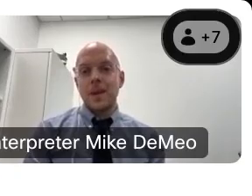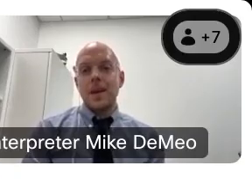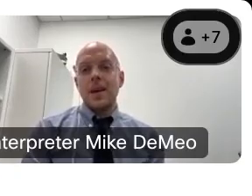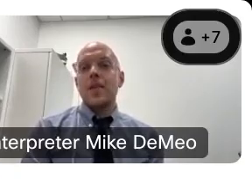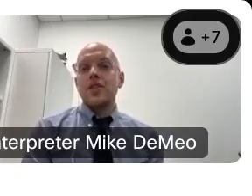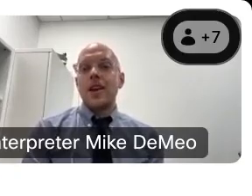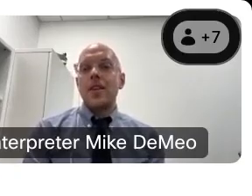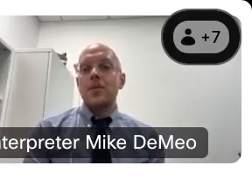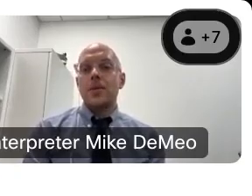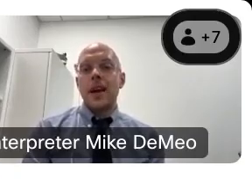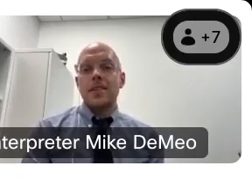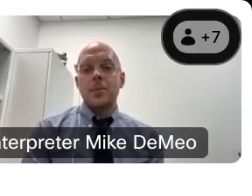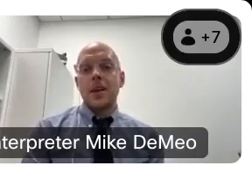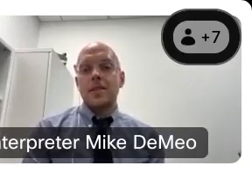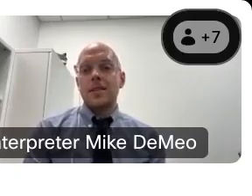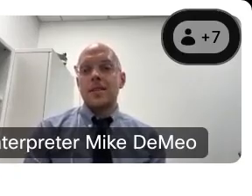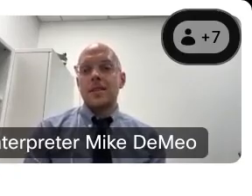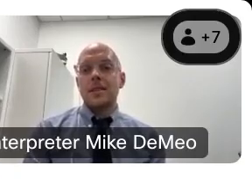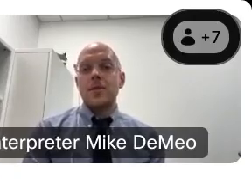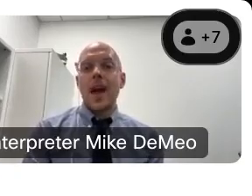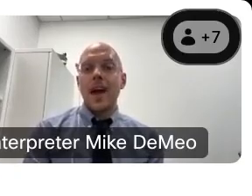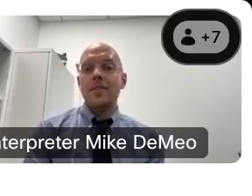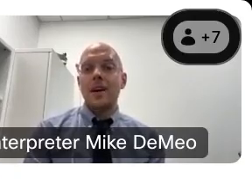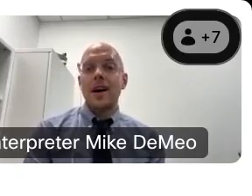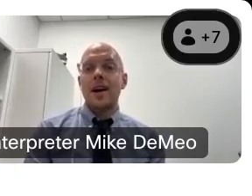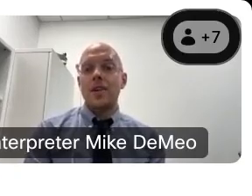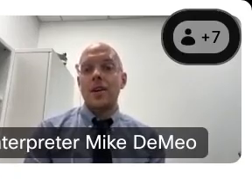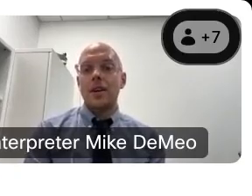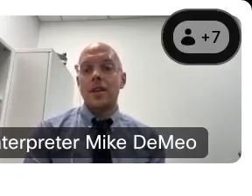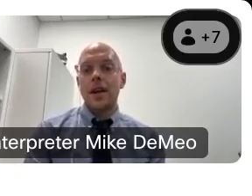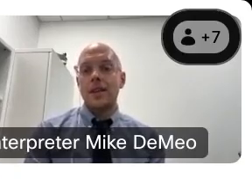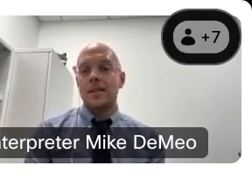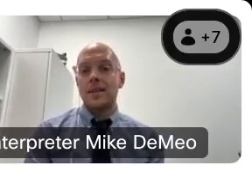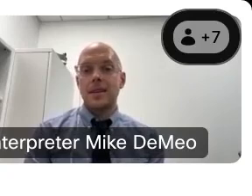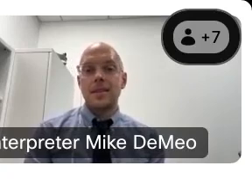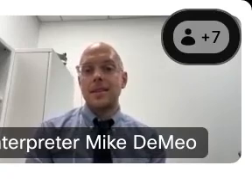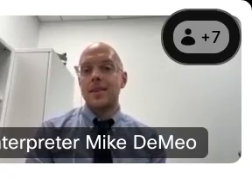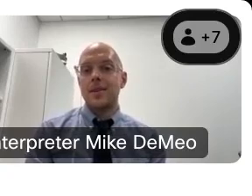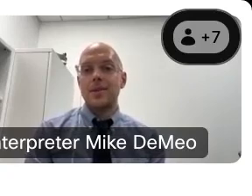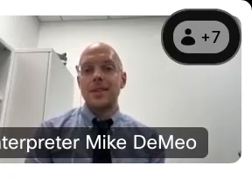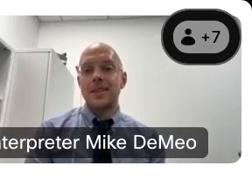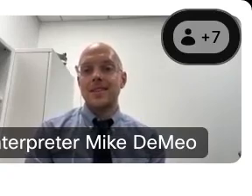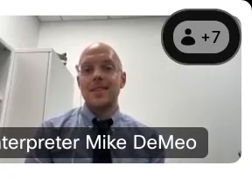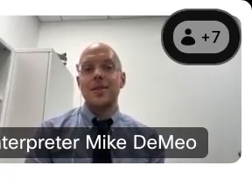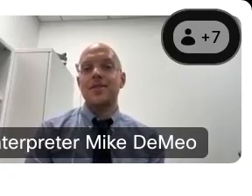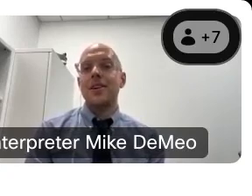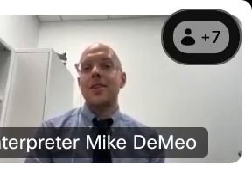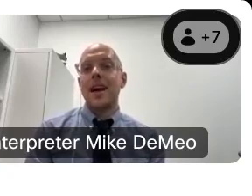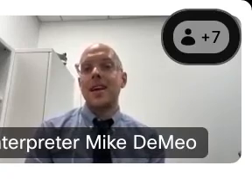Now, the challenge with that, in some cases, is if you have a dialog that continues until the very last second